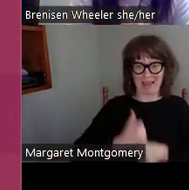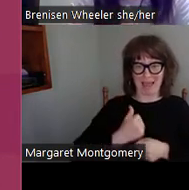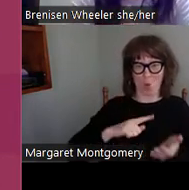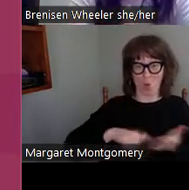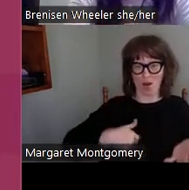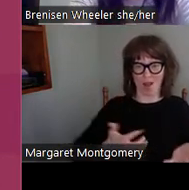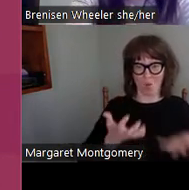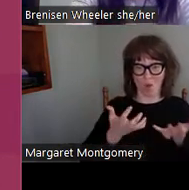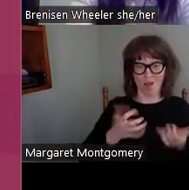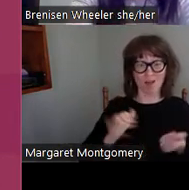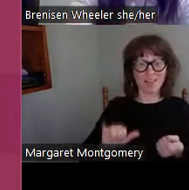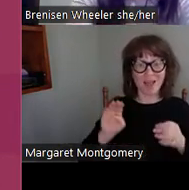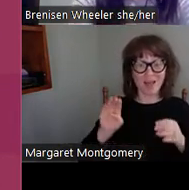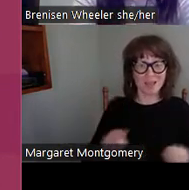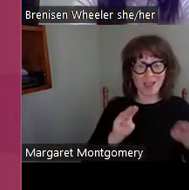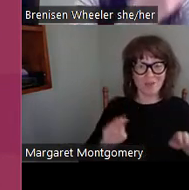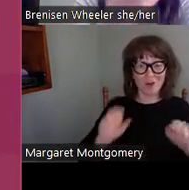as an adult from their 13:04:39 environment, including existing and